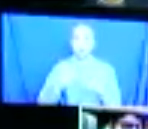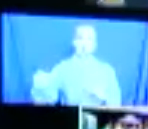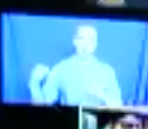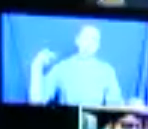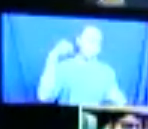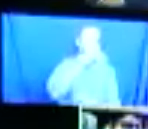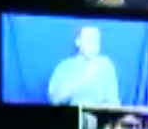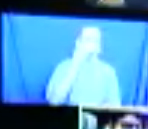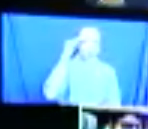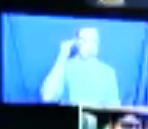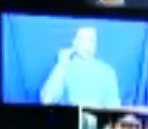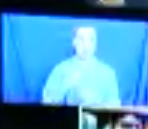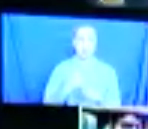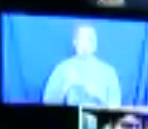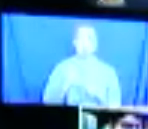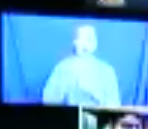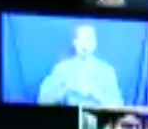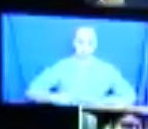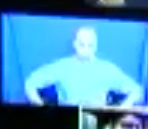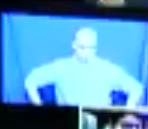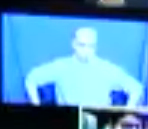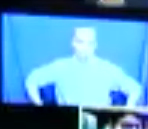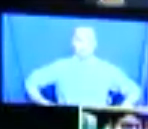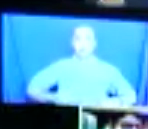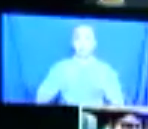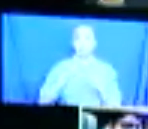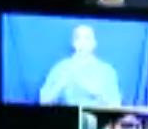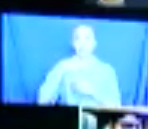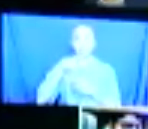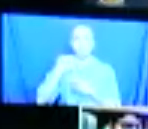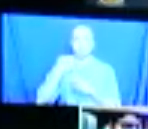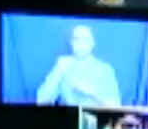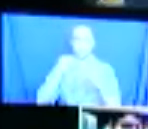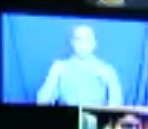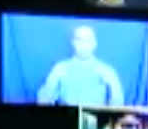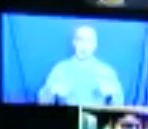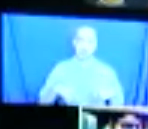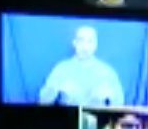CHAIR. LEARNING HOW TO USE YOUR HIPS AND YOUR BODY TO PULL OUT ONE WAY. IT'S SO YOU HAD THE FORK IN